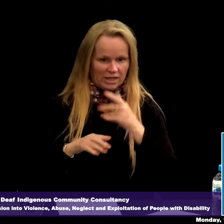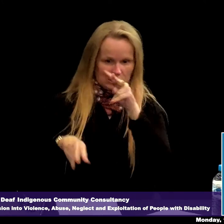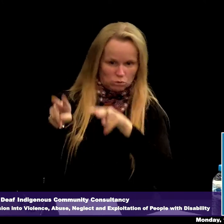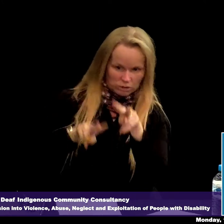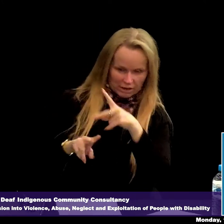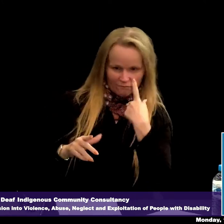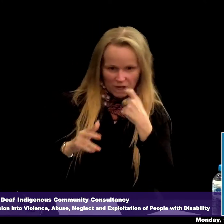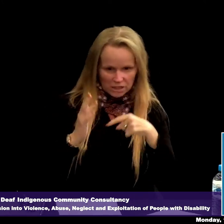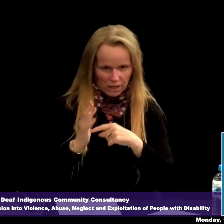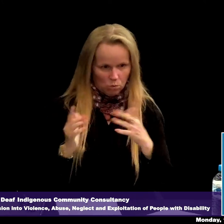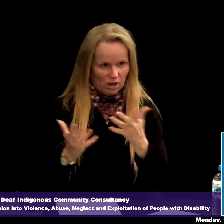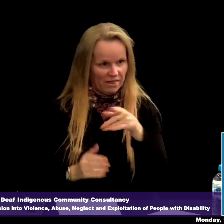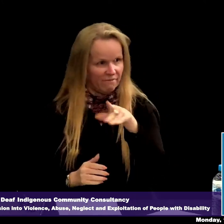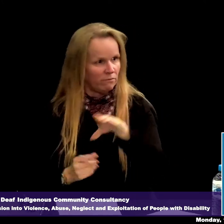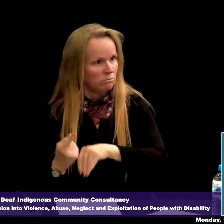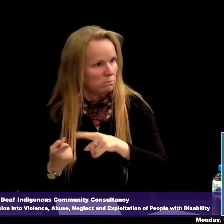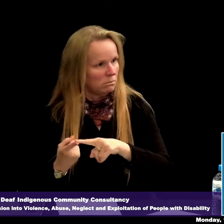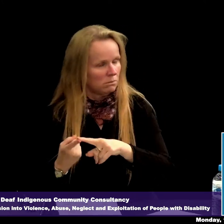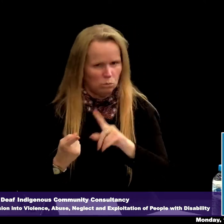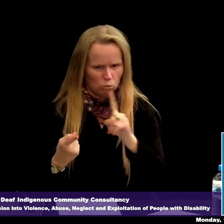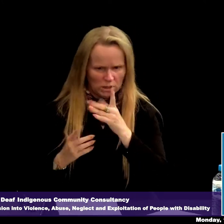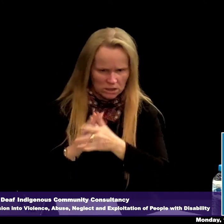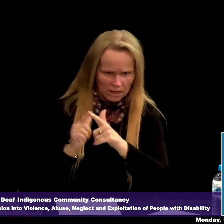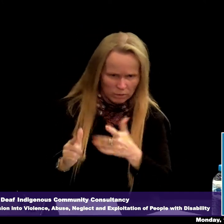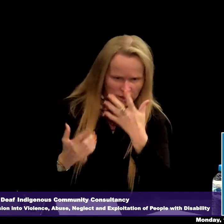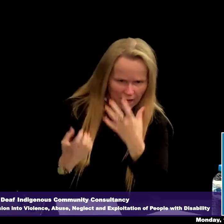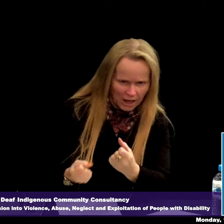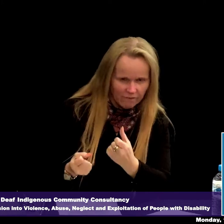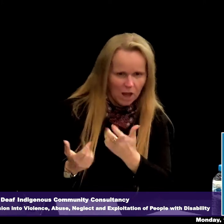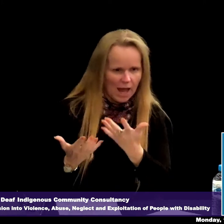And often my work is to try to find out where that individual might come from, what